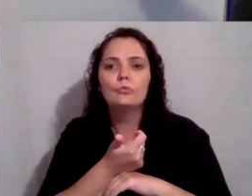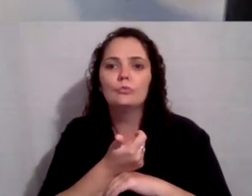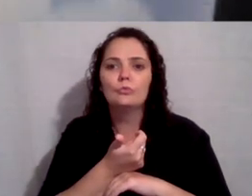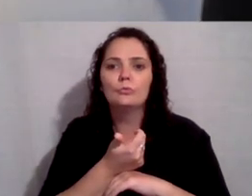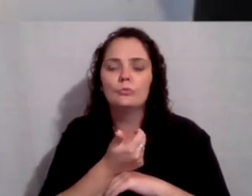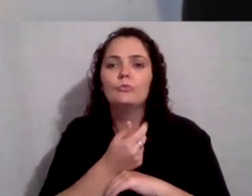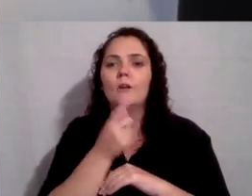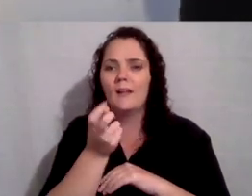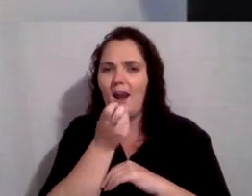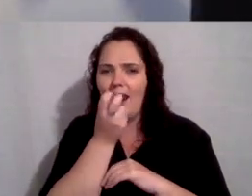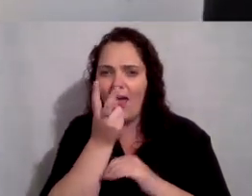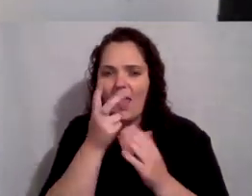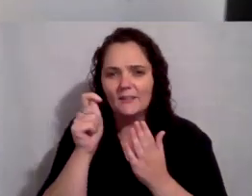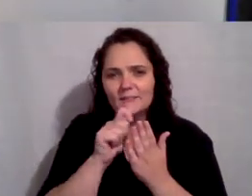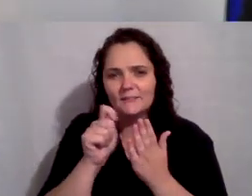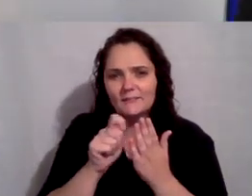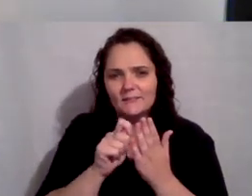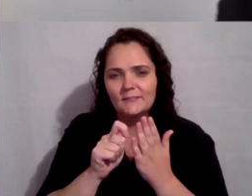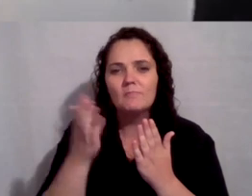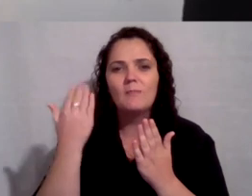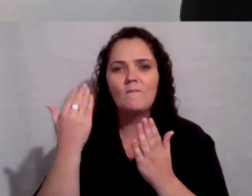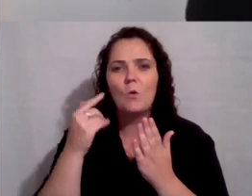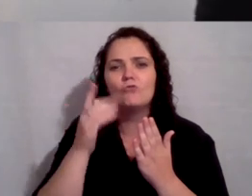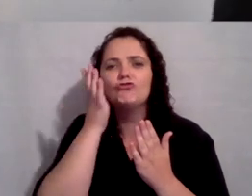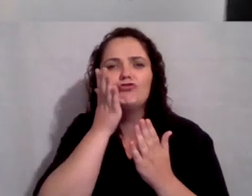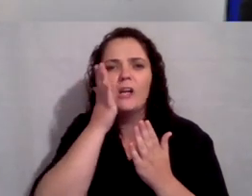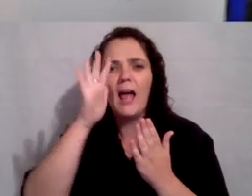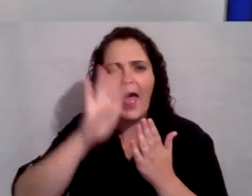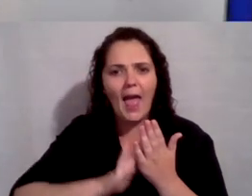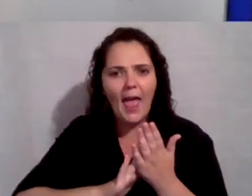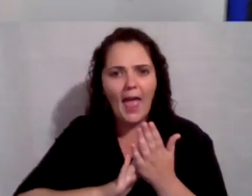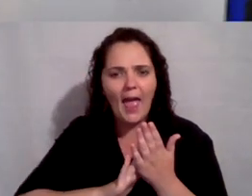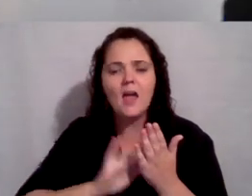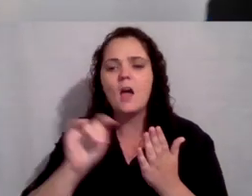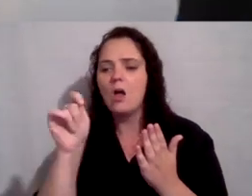percent grey, you're erasing back to about a 15 or 20 percent, you won't be able to take it all the way back to the white of the